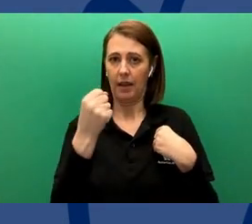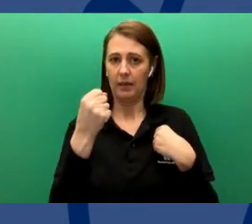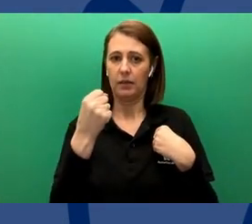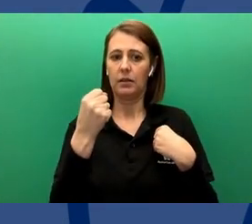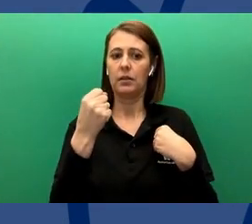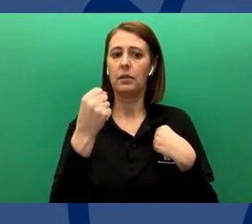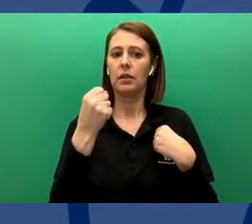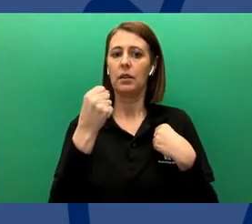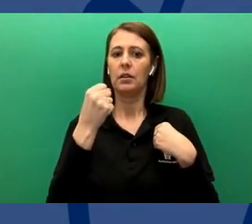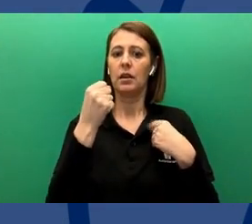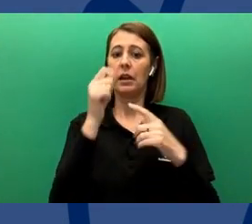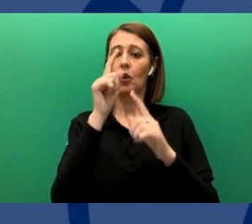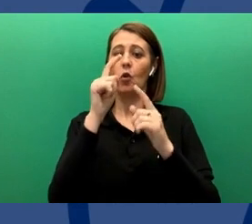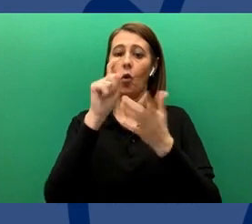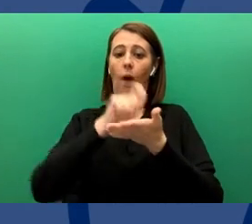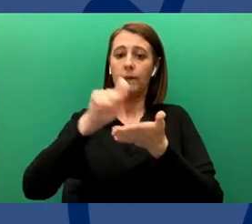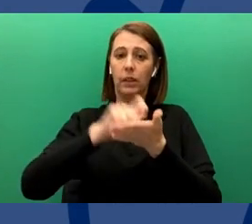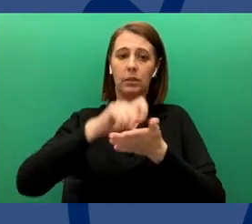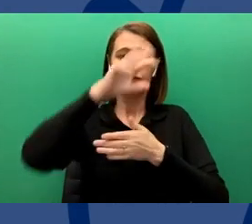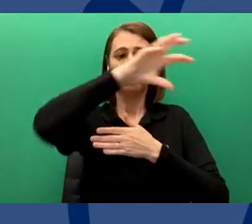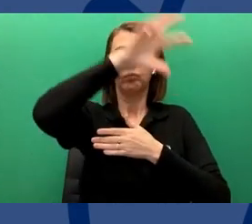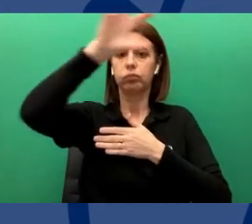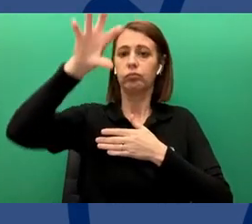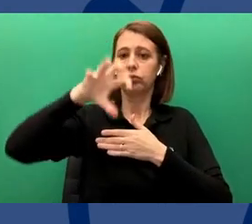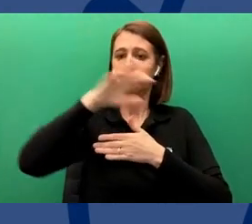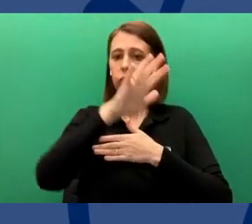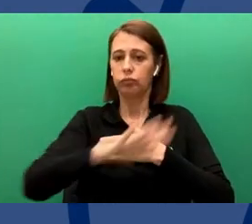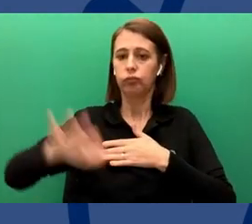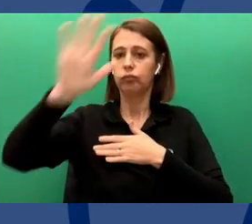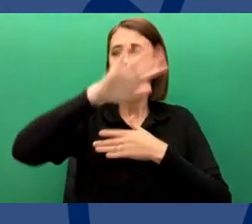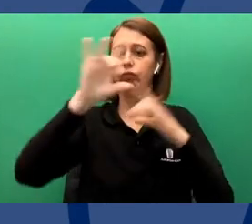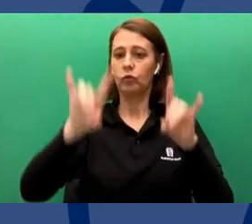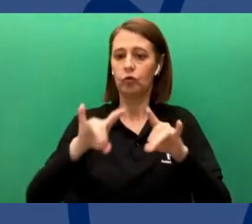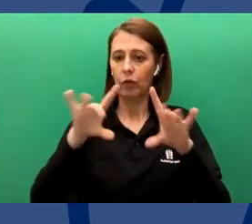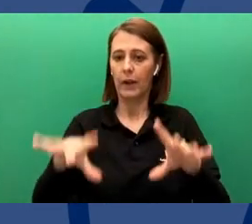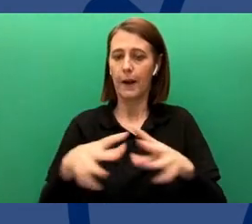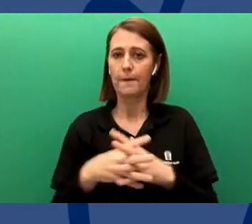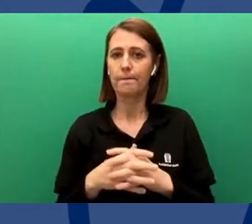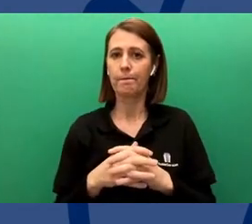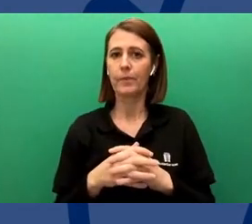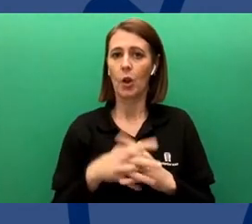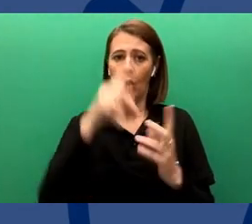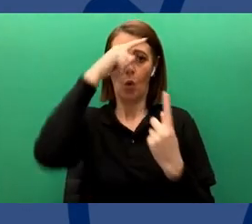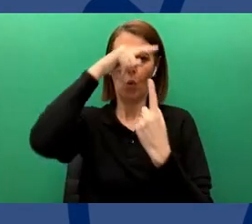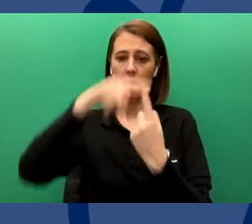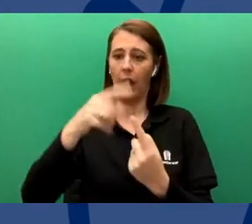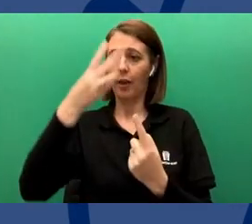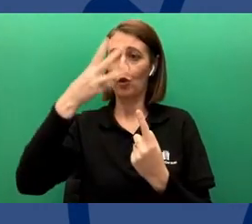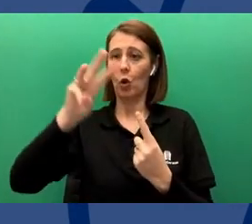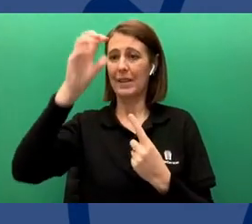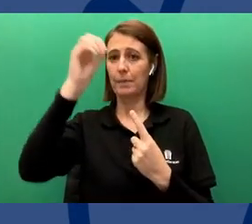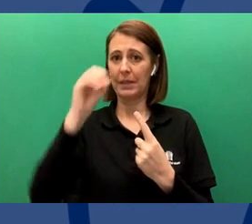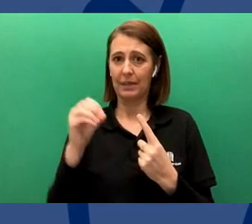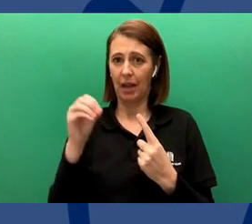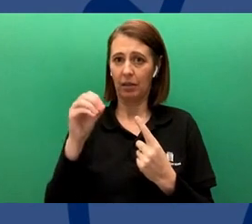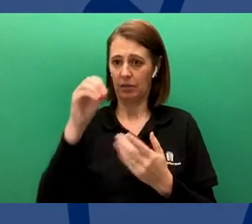cities in Australia. And it's around calculating the 30 per cent downturn in turnover for the